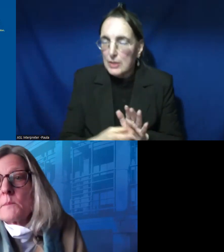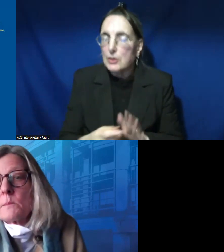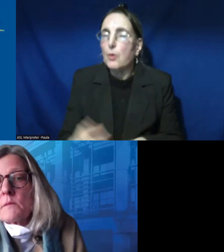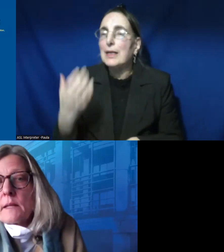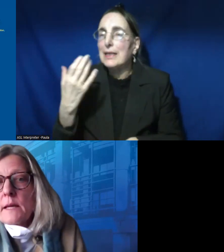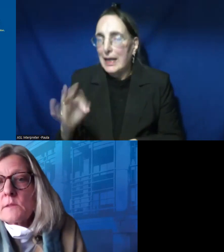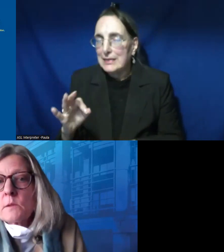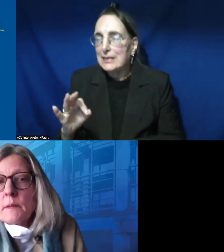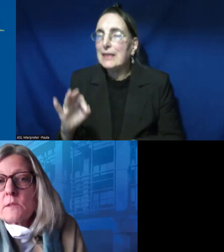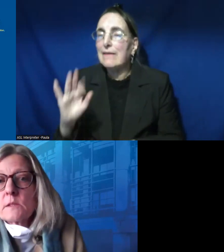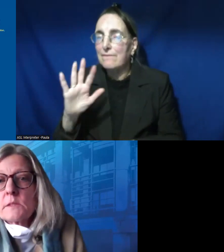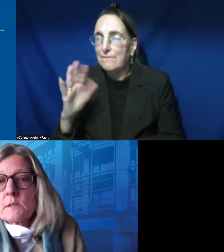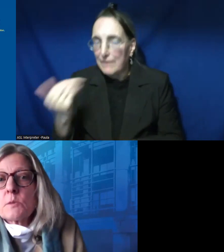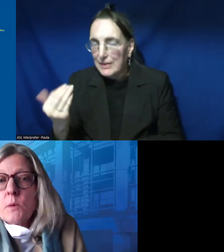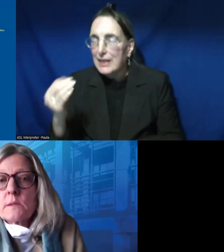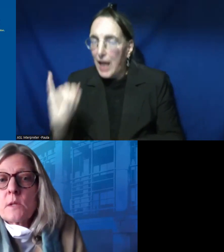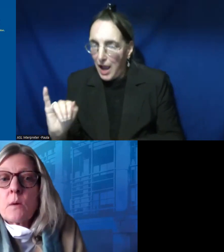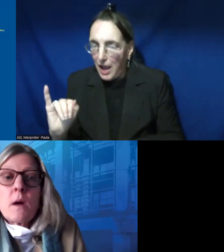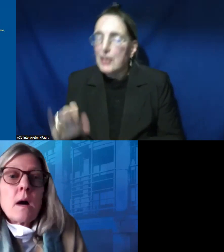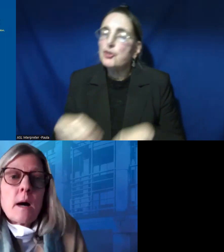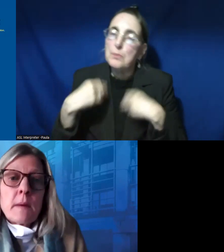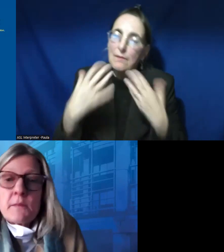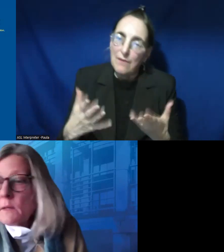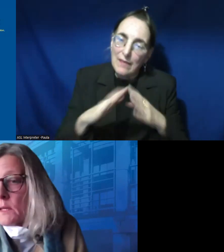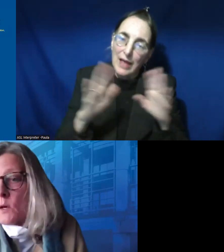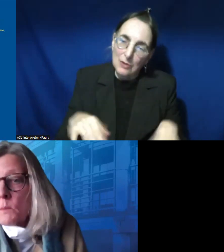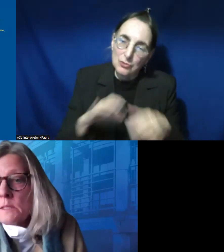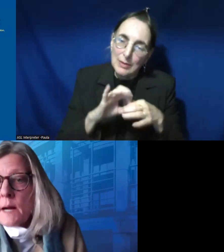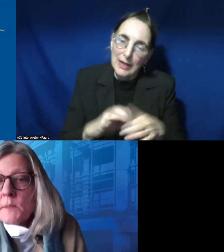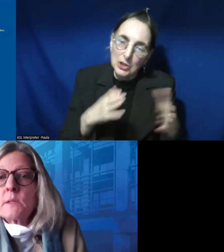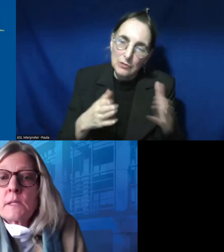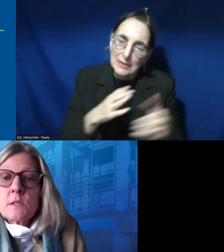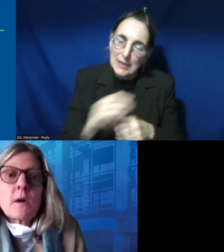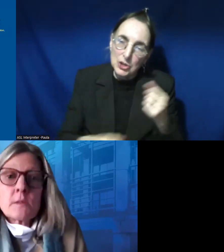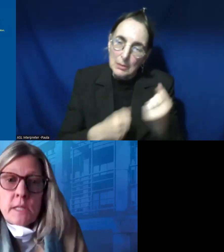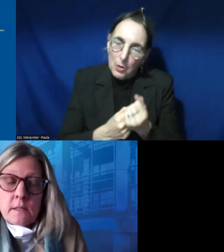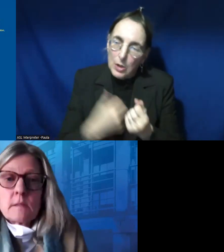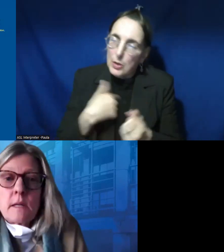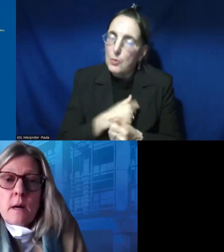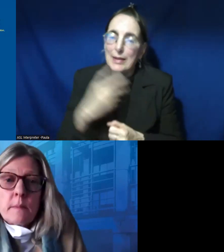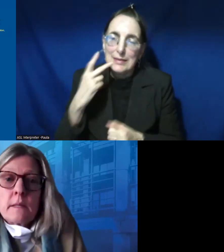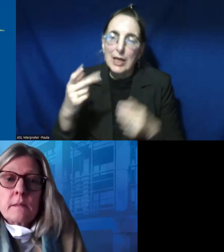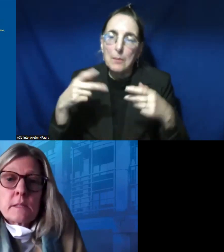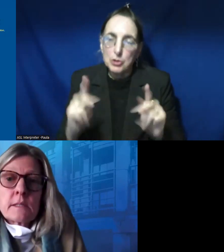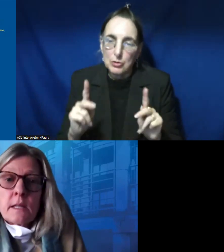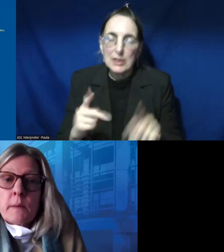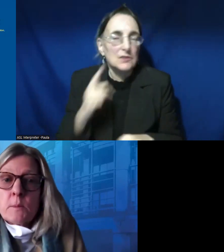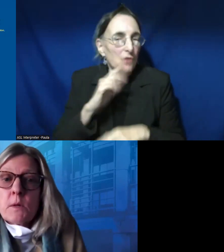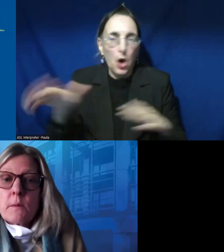to provide the housing related services and supports. So I think we see opportunities for all states in this accelerator program,